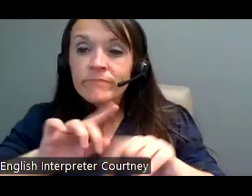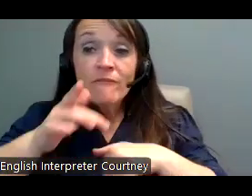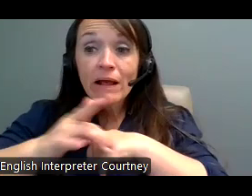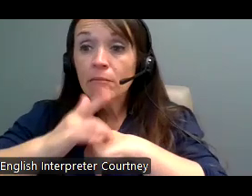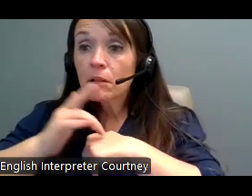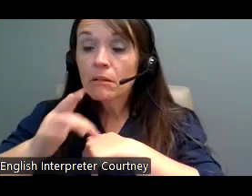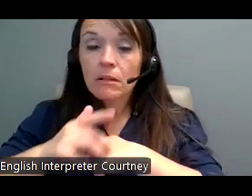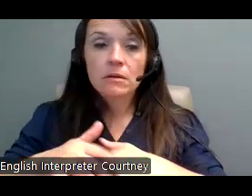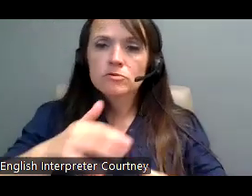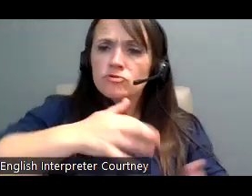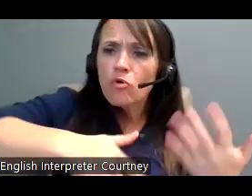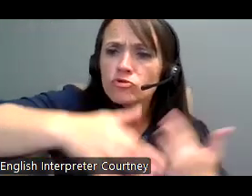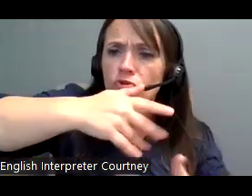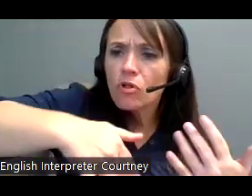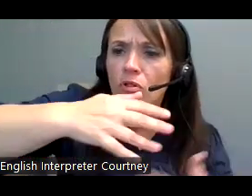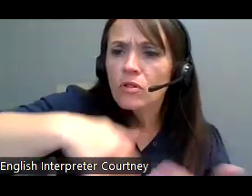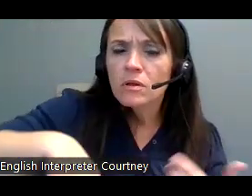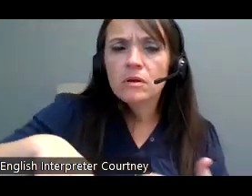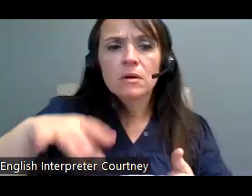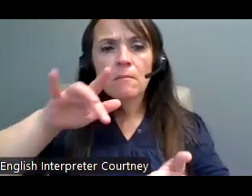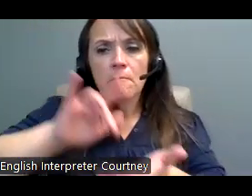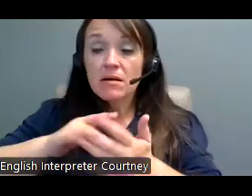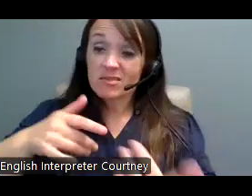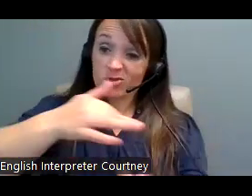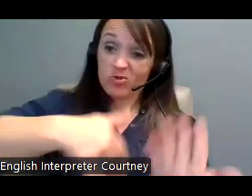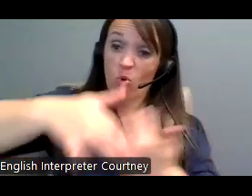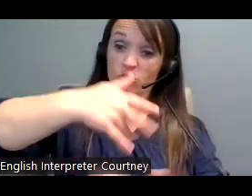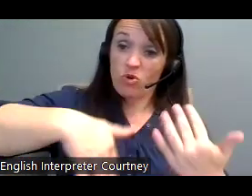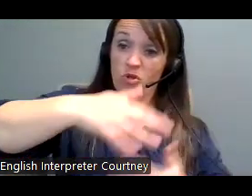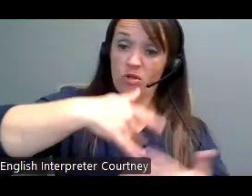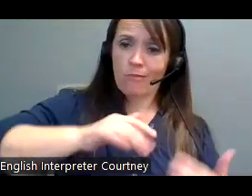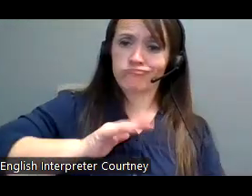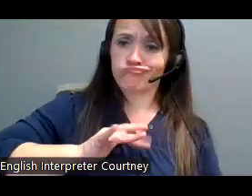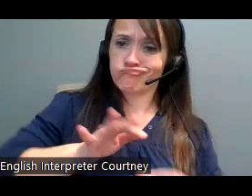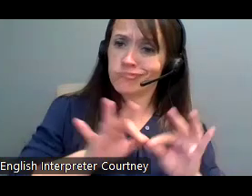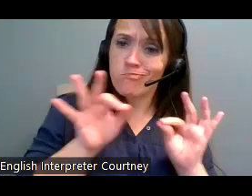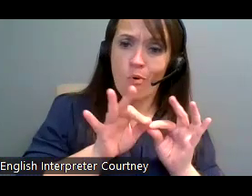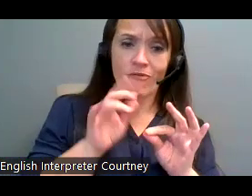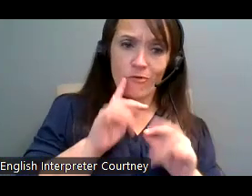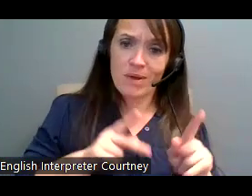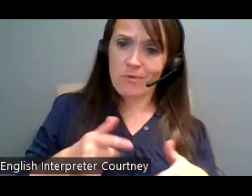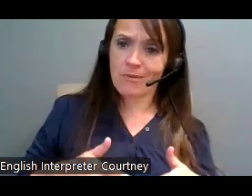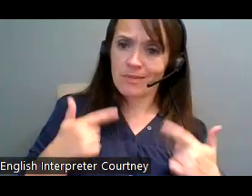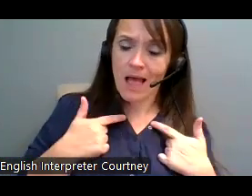is a very important aspect of people's lives. So any activities that may be in the community that